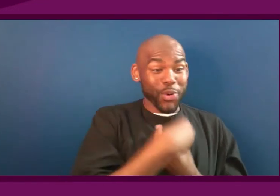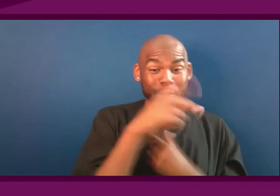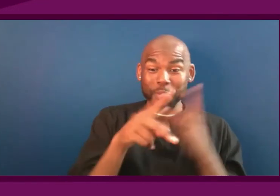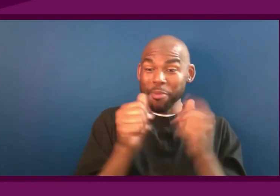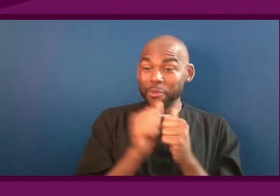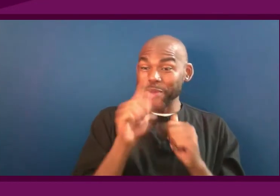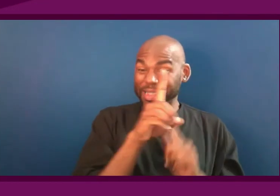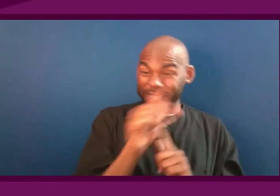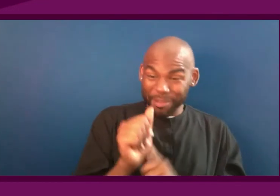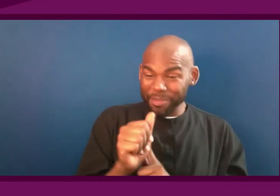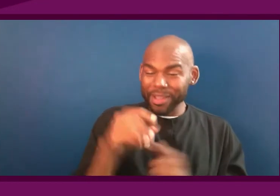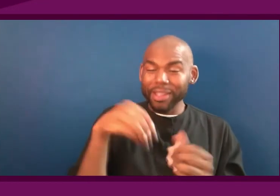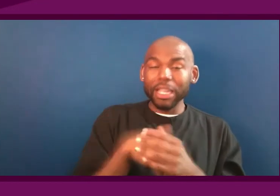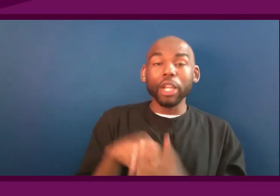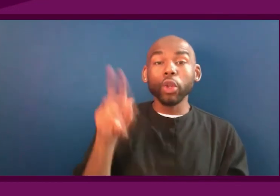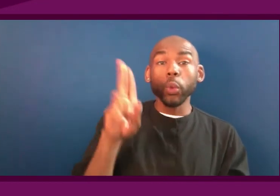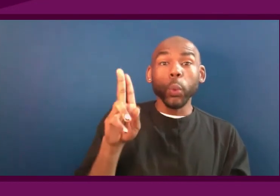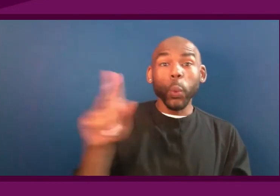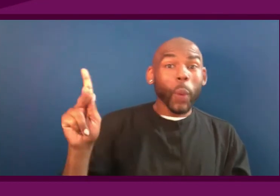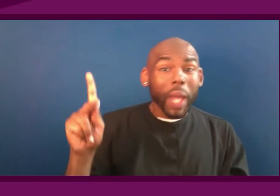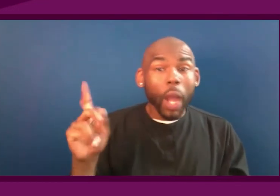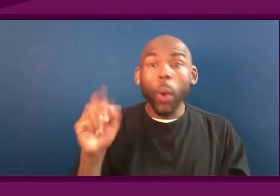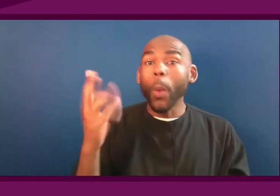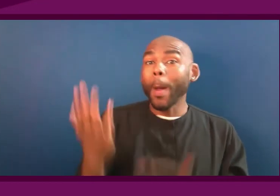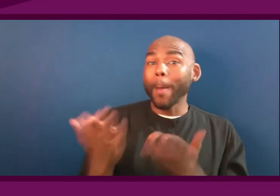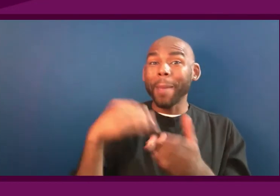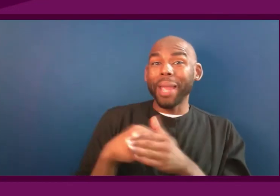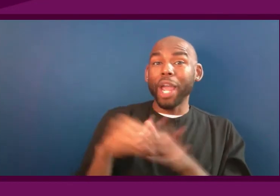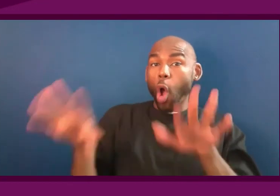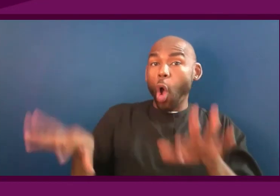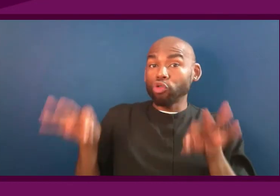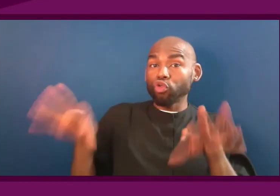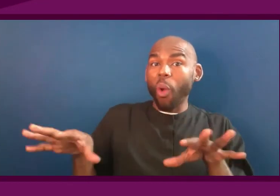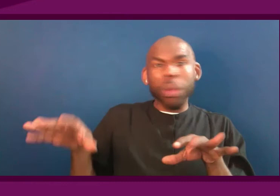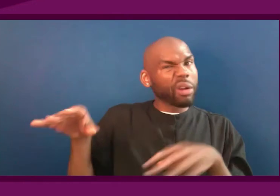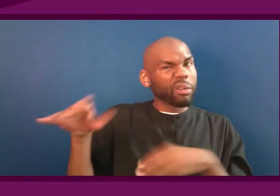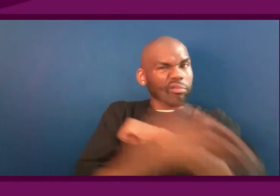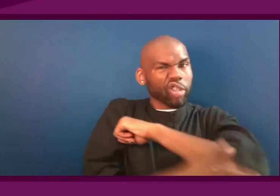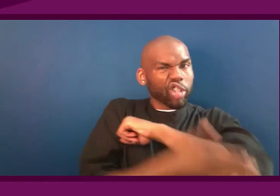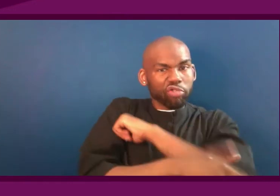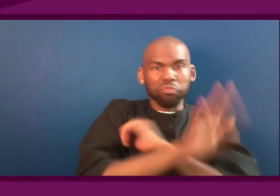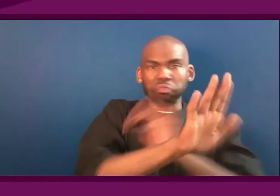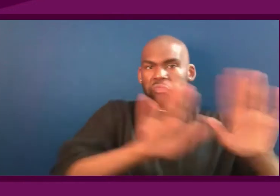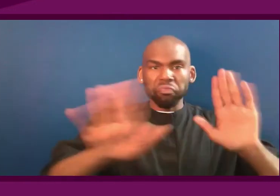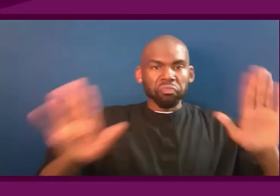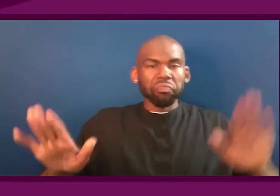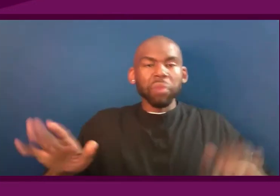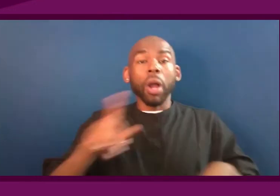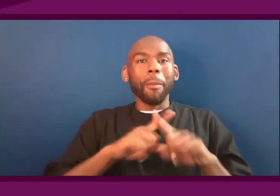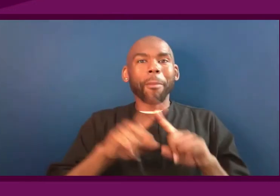so sometimes I feel like I'm just being the nag of the industry. I'm the mother nag going, "Come on,